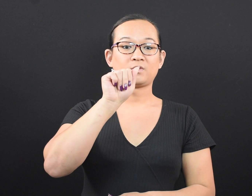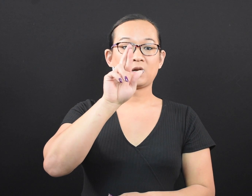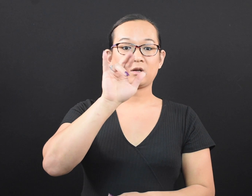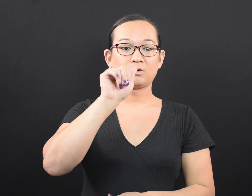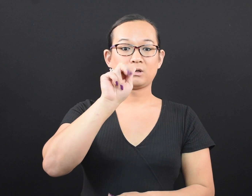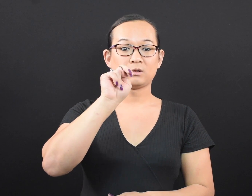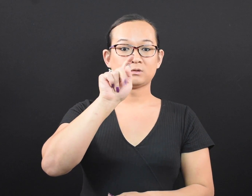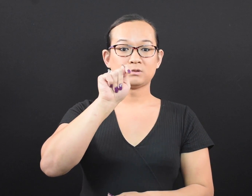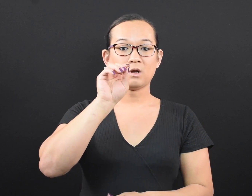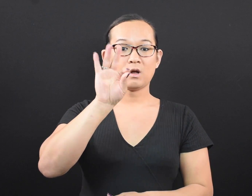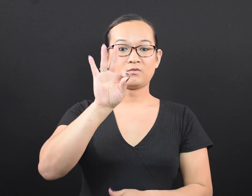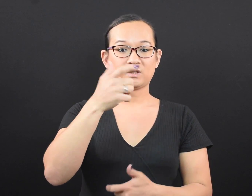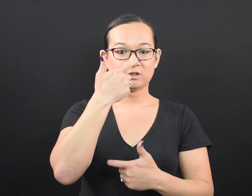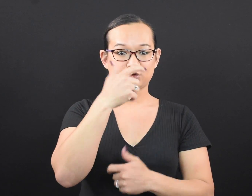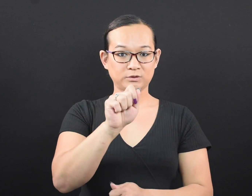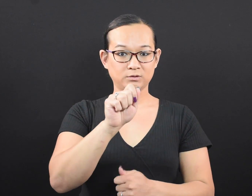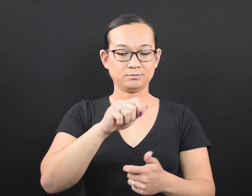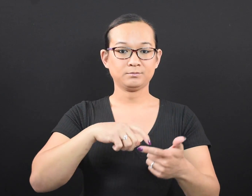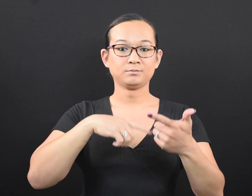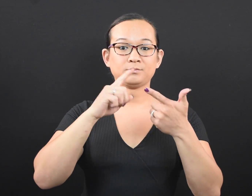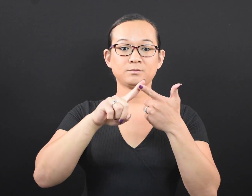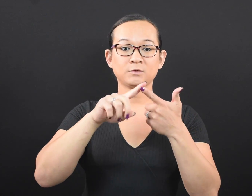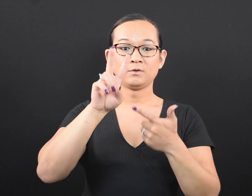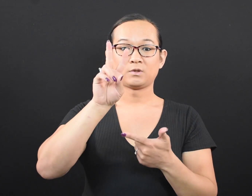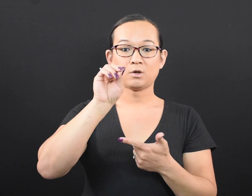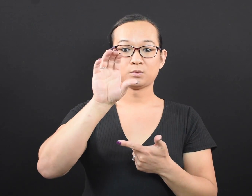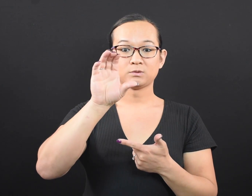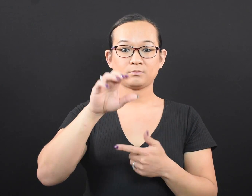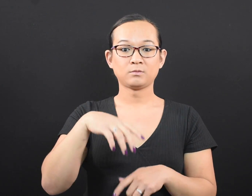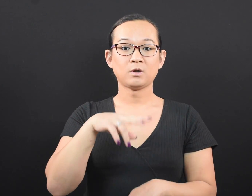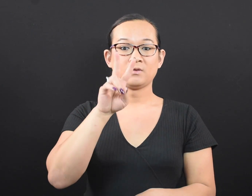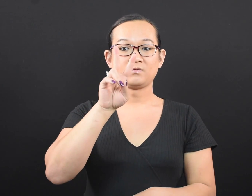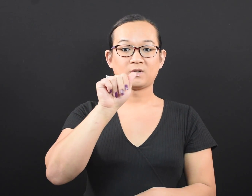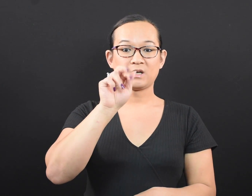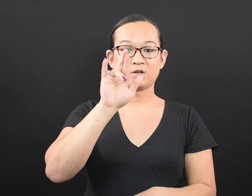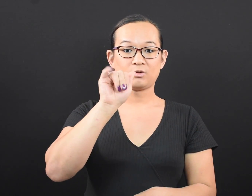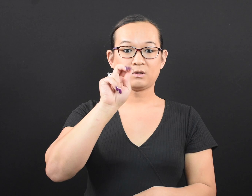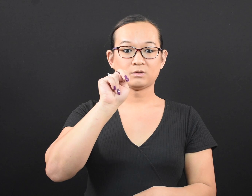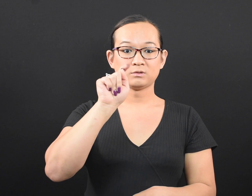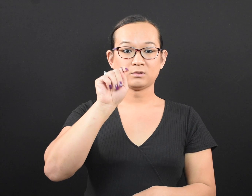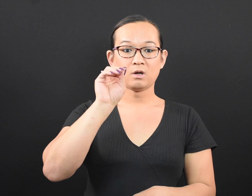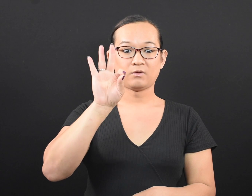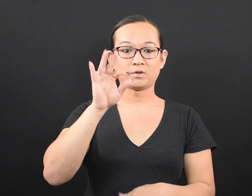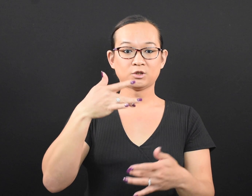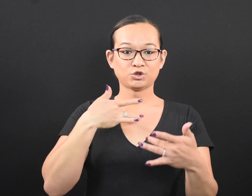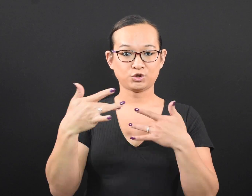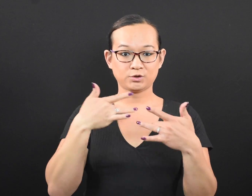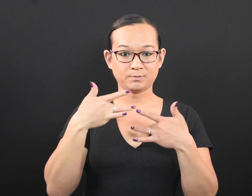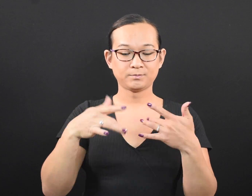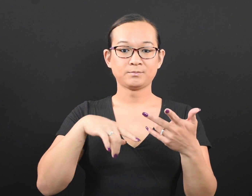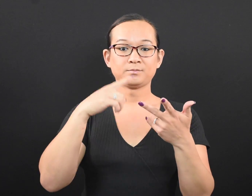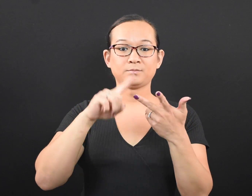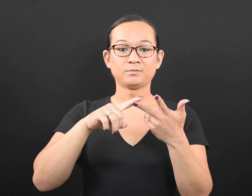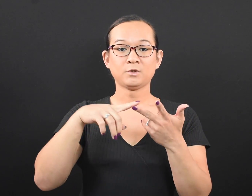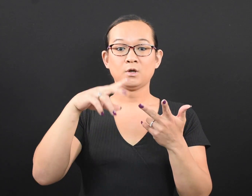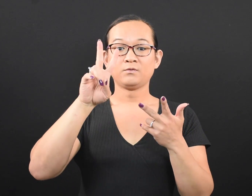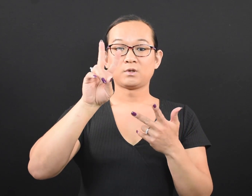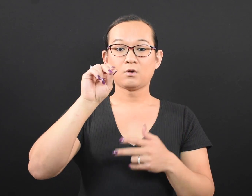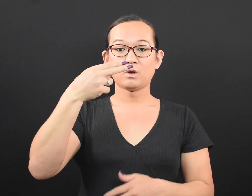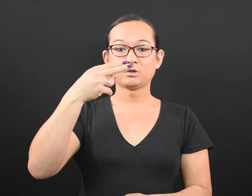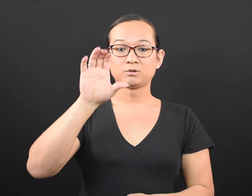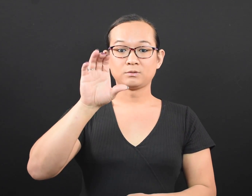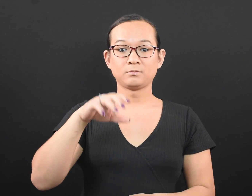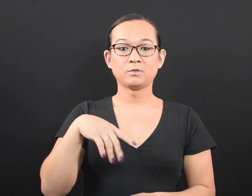Variant of Interest (VOI), Variant of Concern (VOC), and Variant of High Consequence (VOHC).